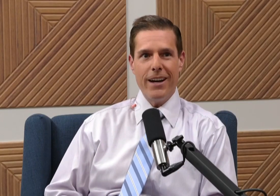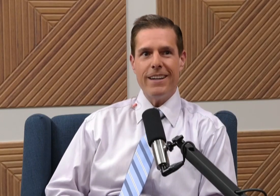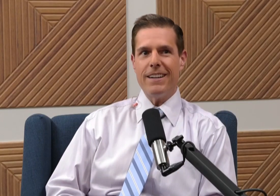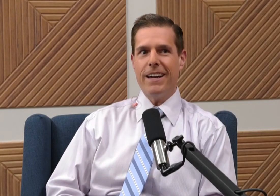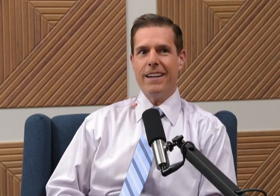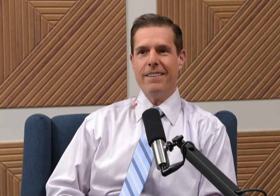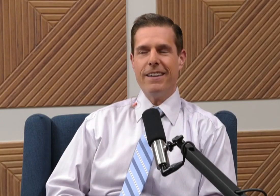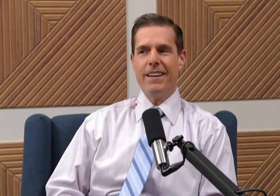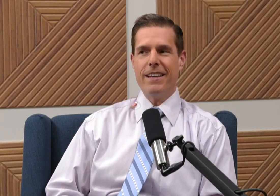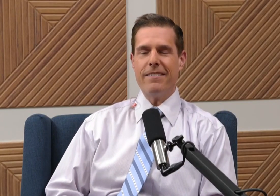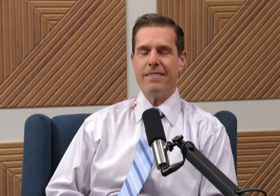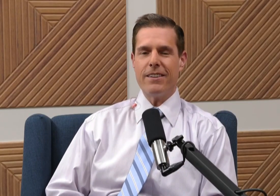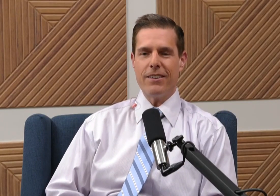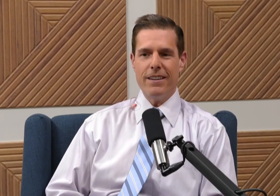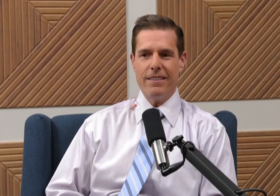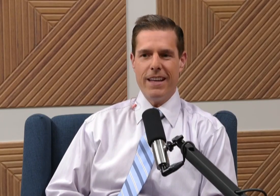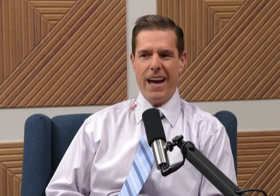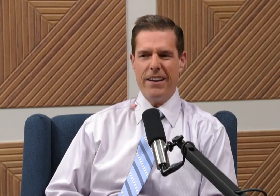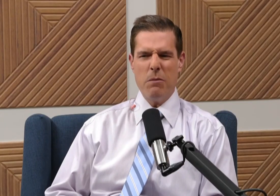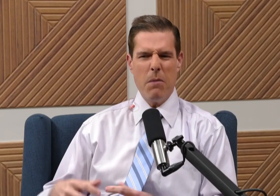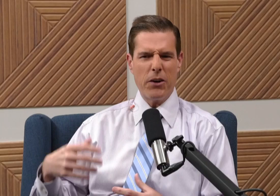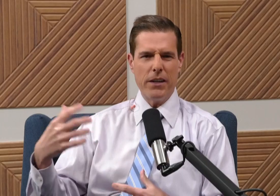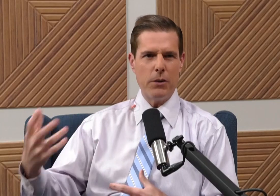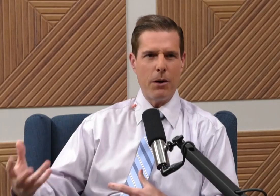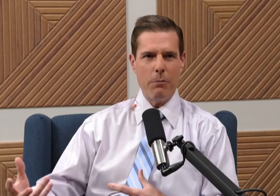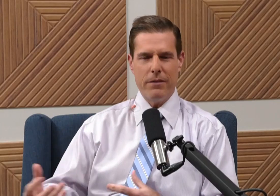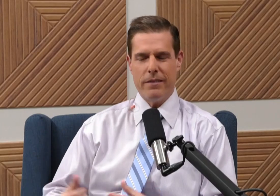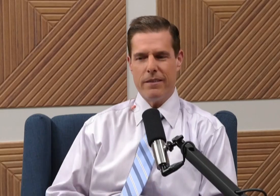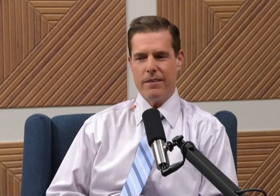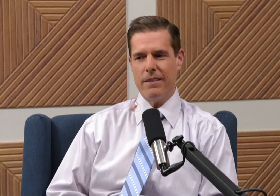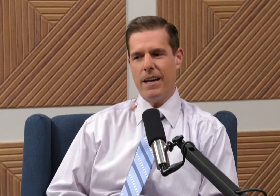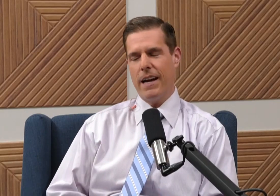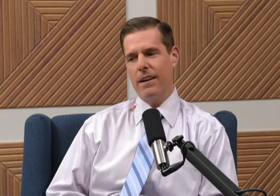Right. And they steer into that and the marketing department steers into that.